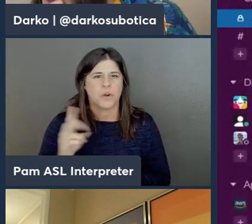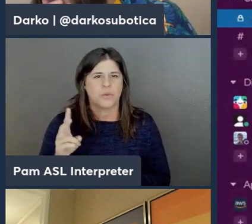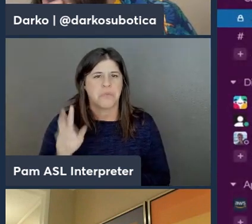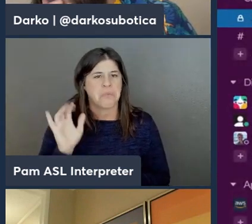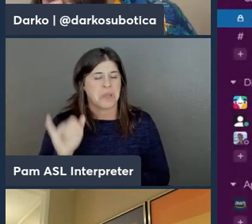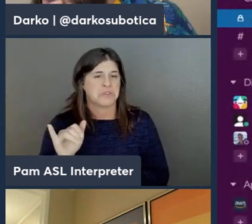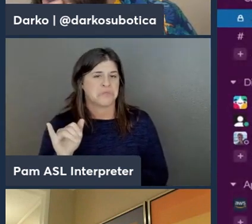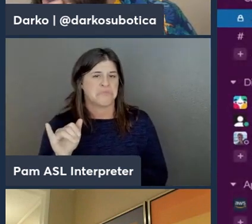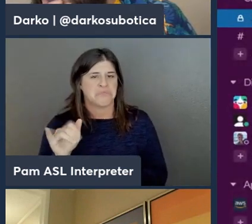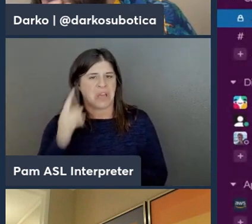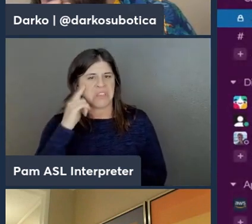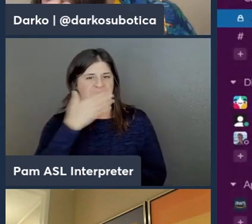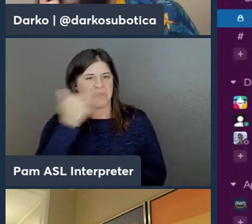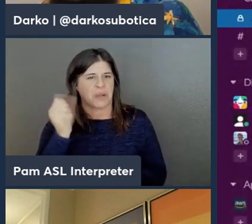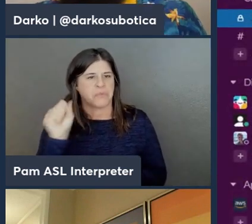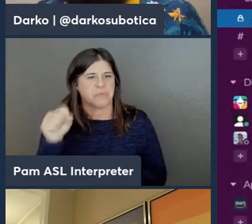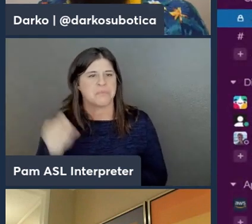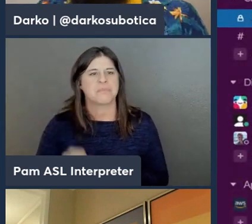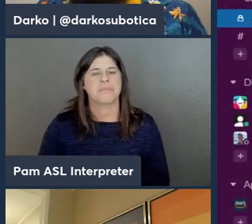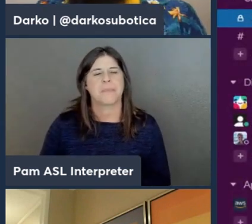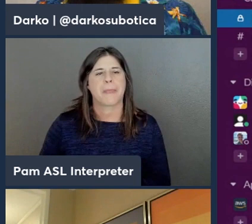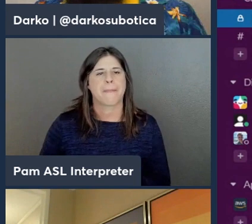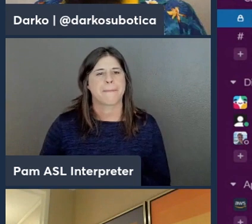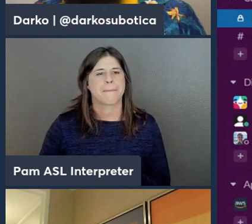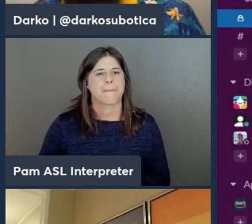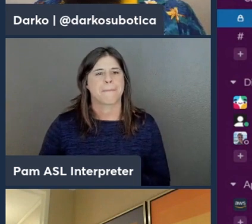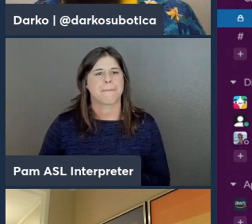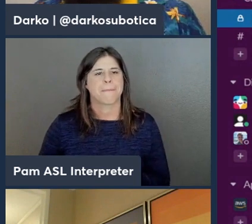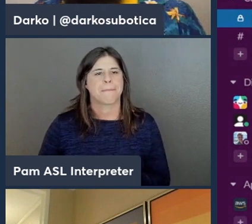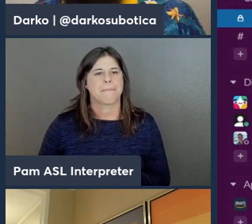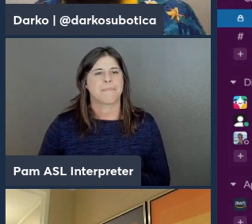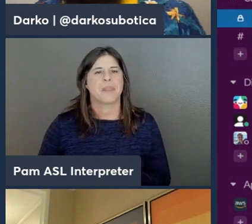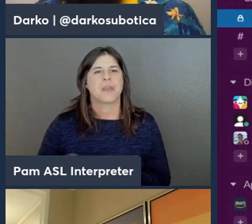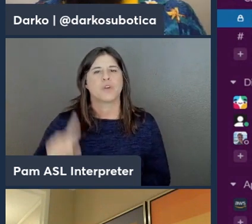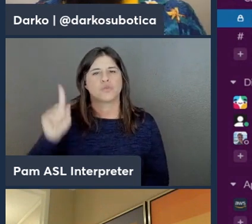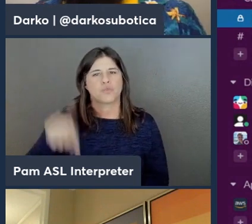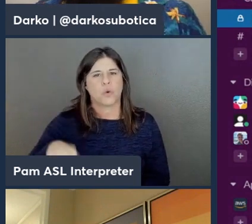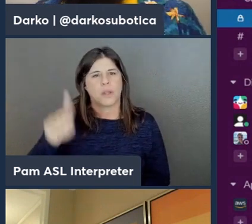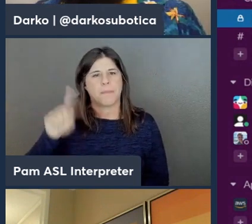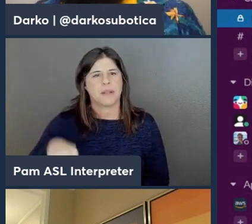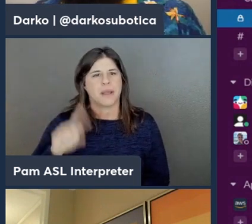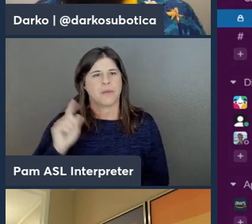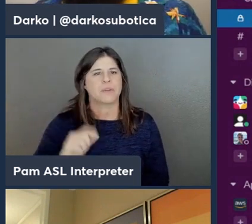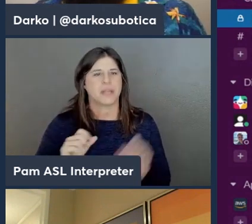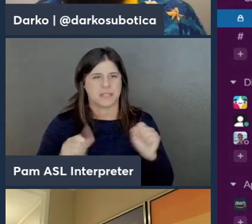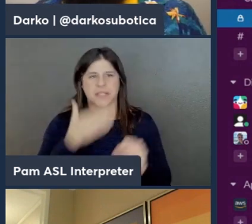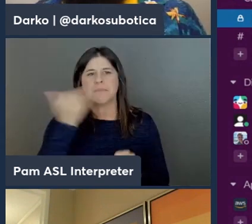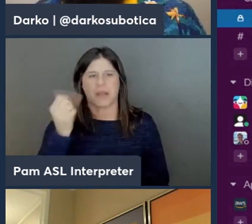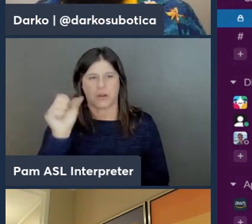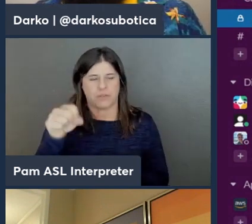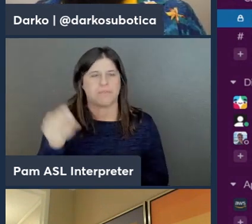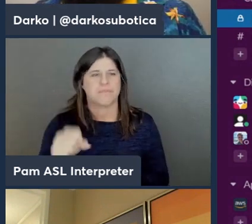I think that's good. Okay. So, I may have to scroll up and down, with this large font. Yeah. It's better. I think we can read now.